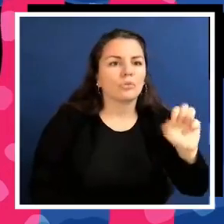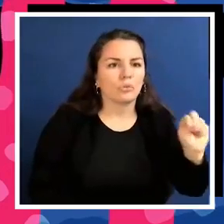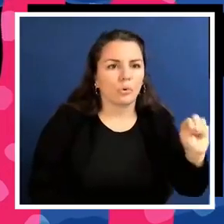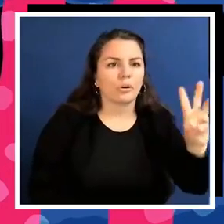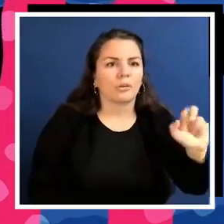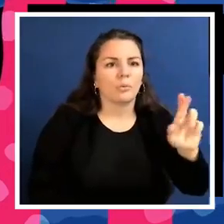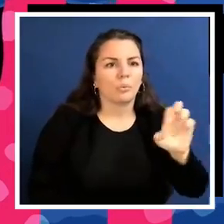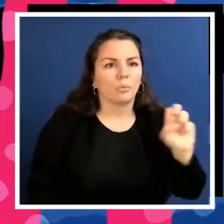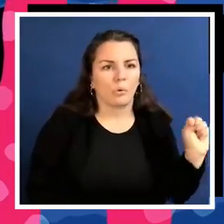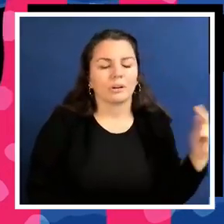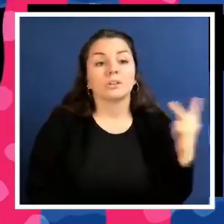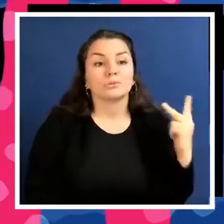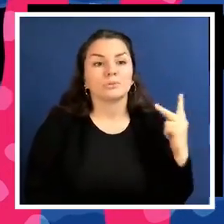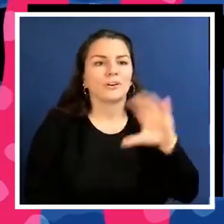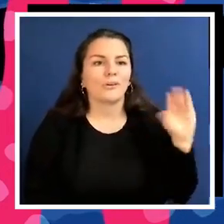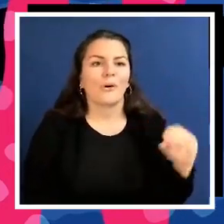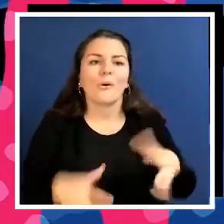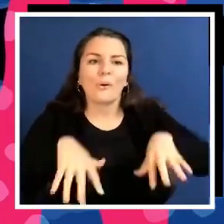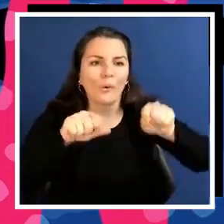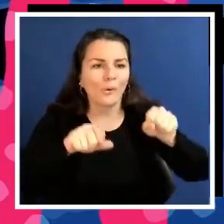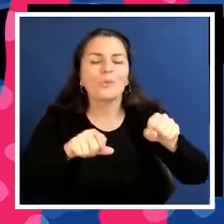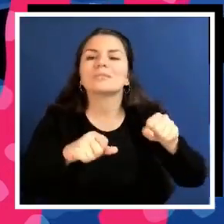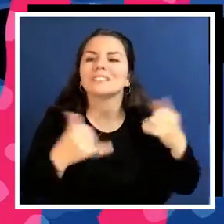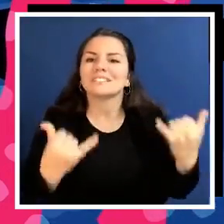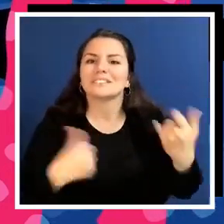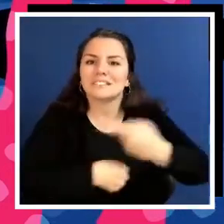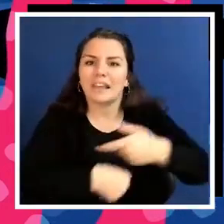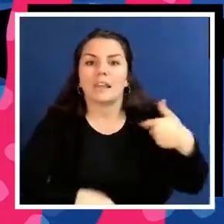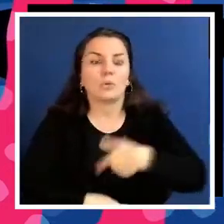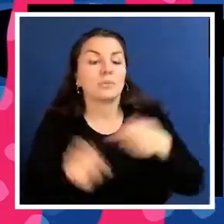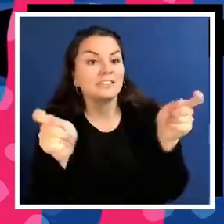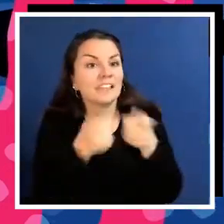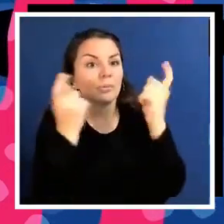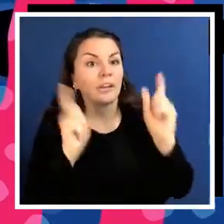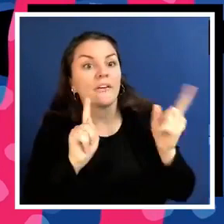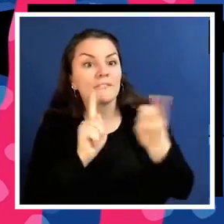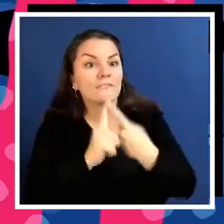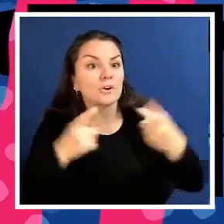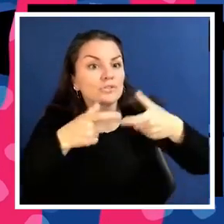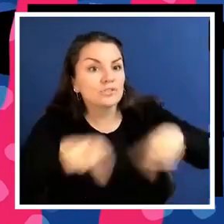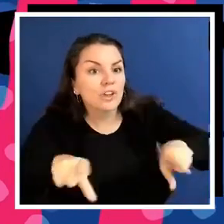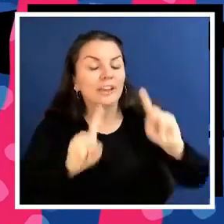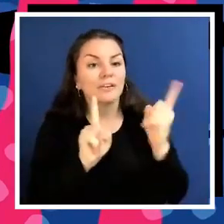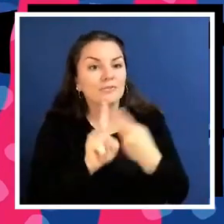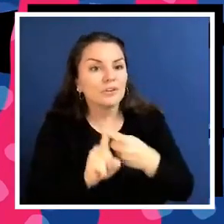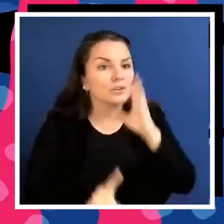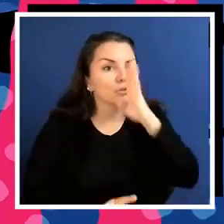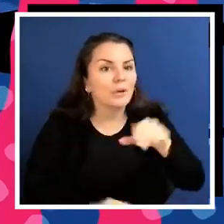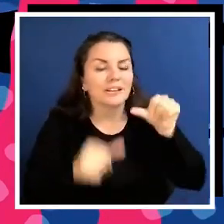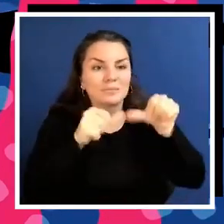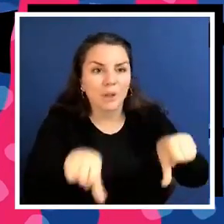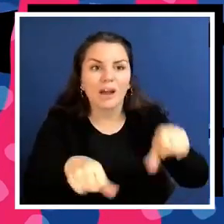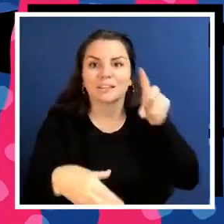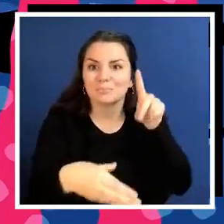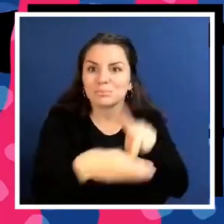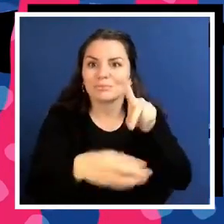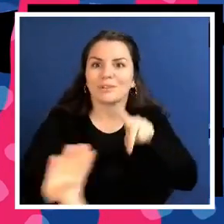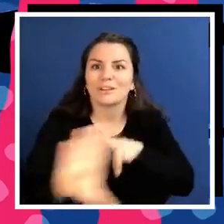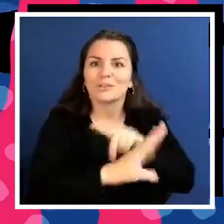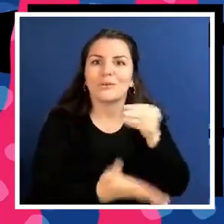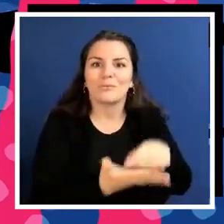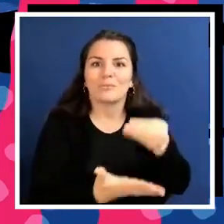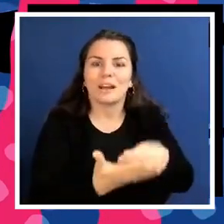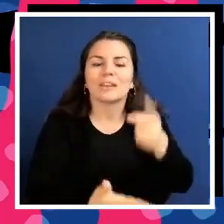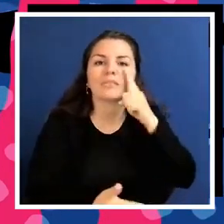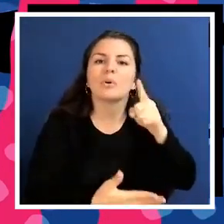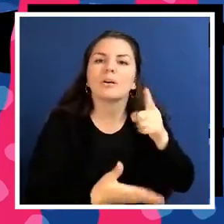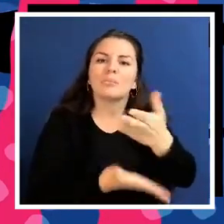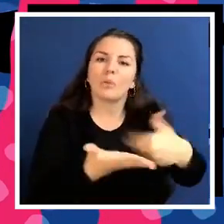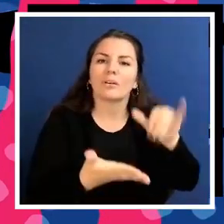JOINING US TODAY, I'M MELISSA